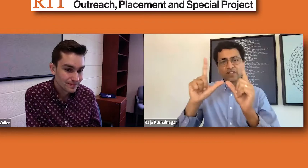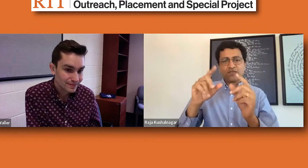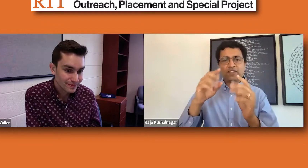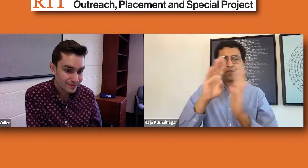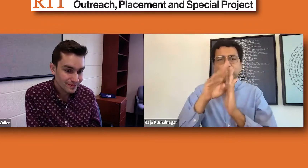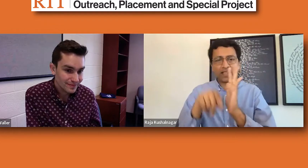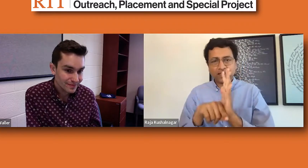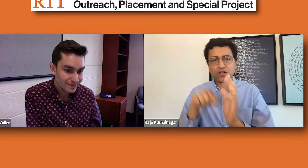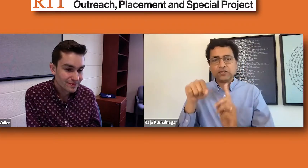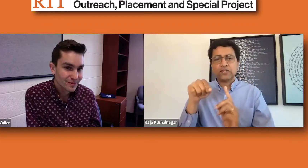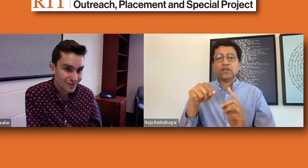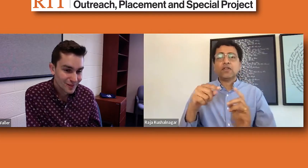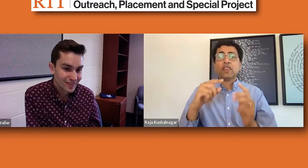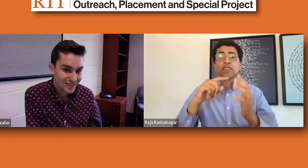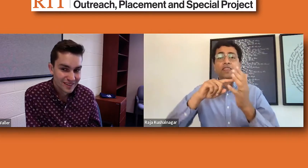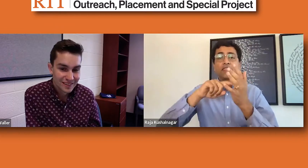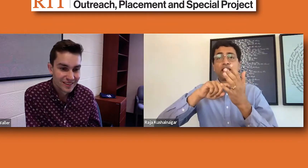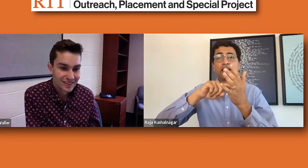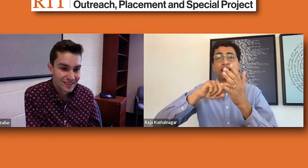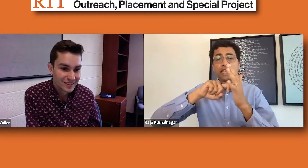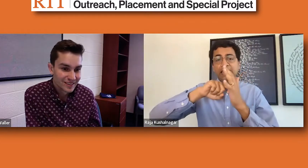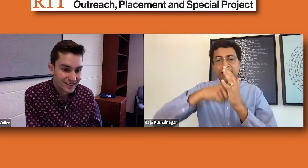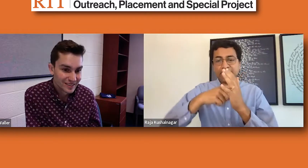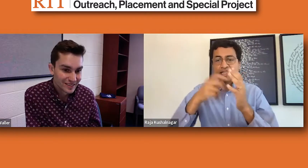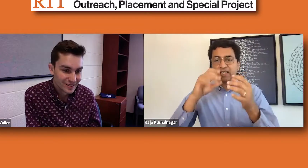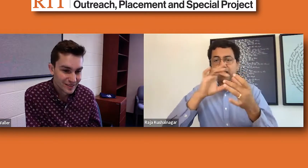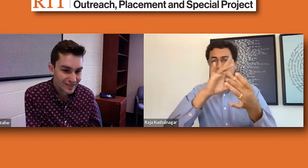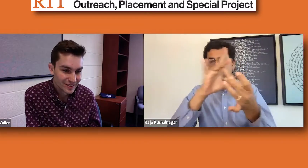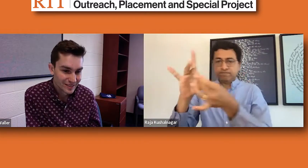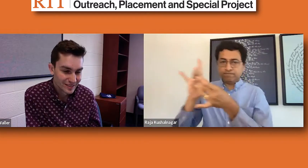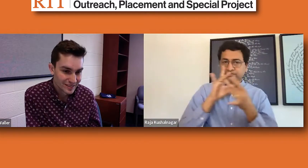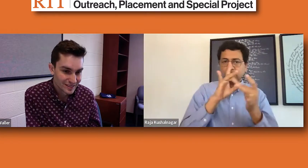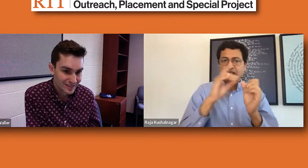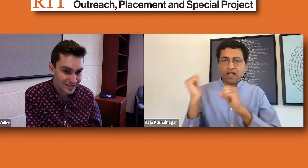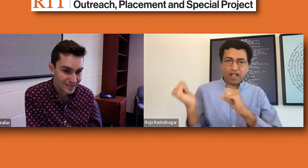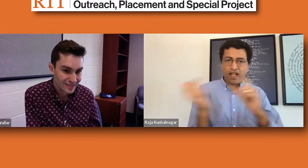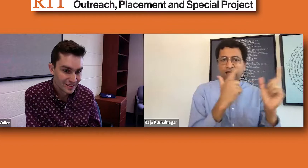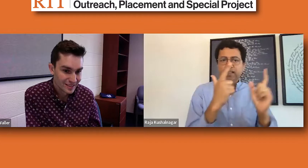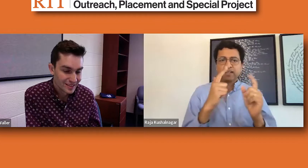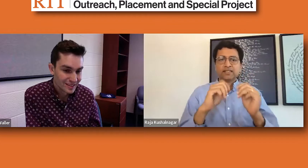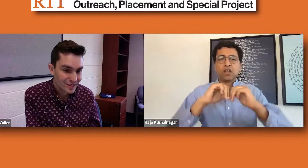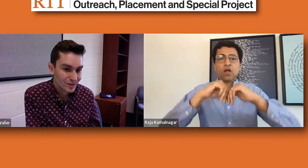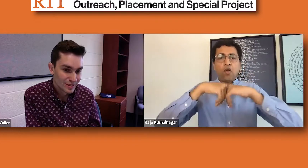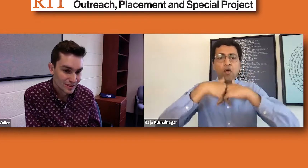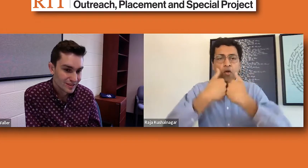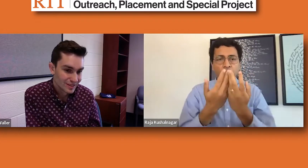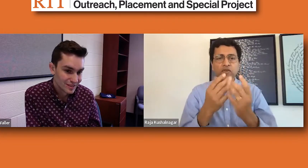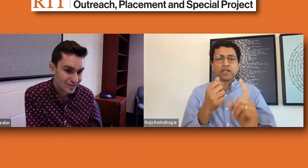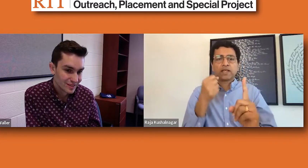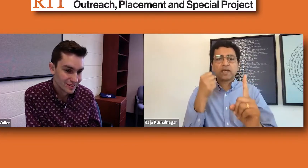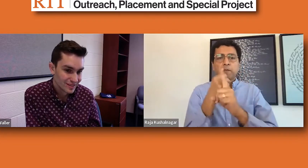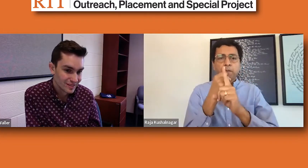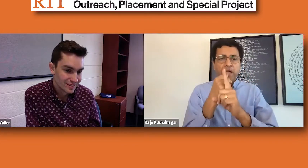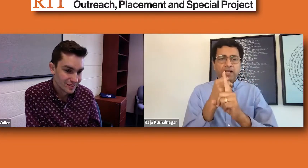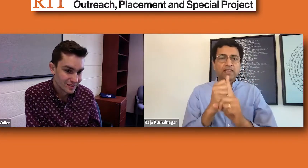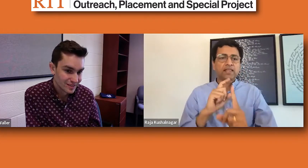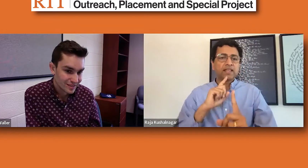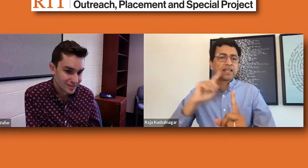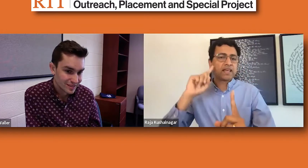backgrounds and frames that they bring to the table. And I think the key is the solidarity